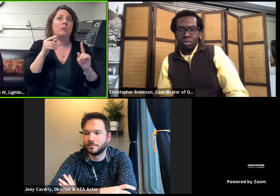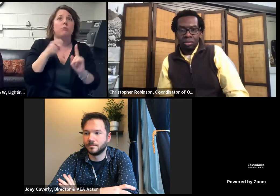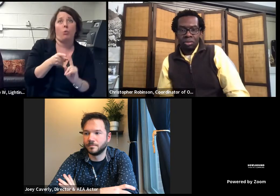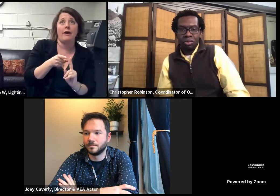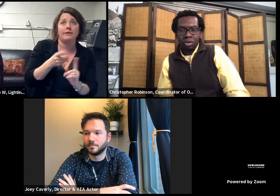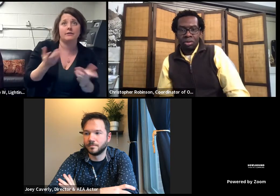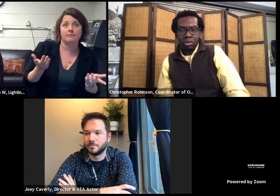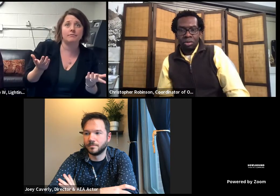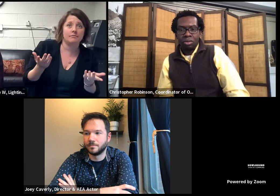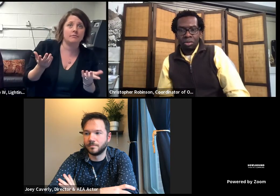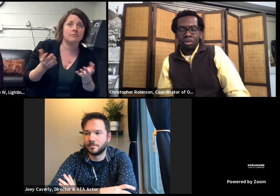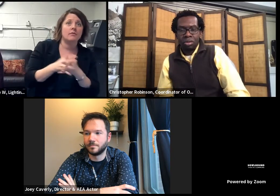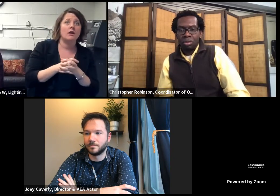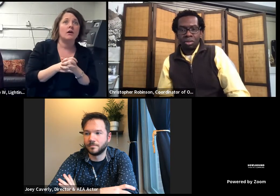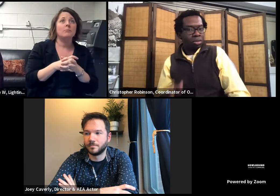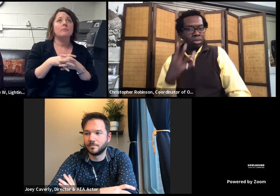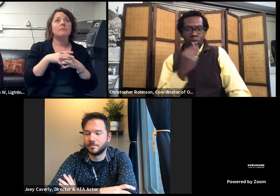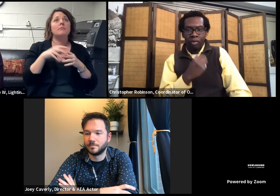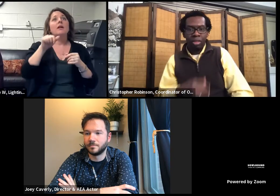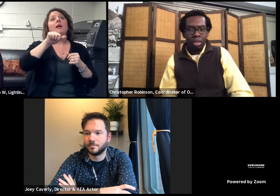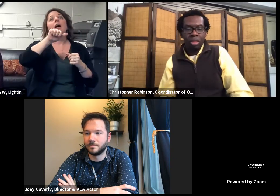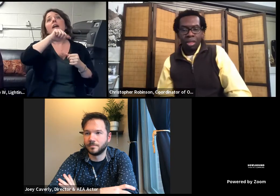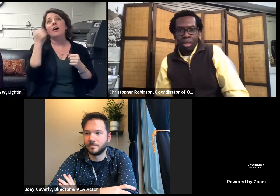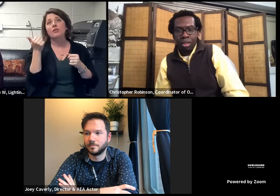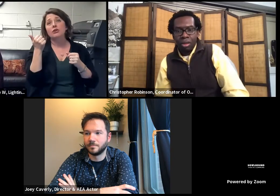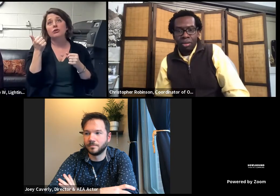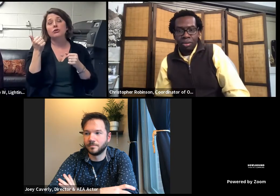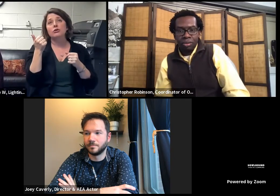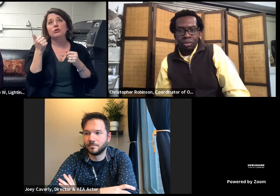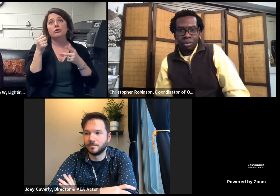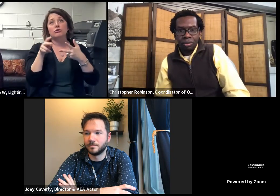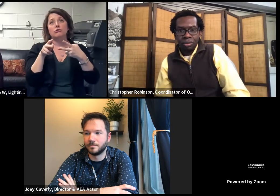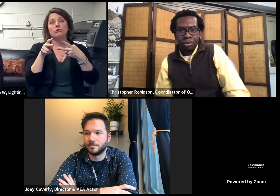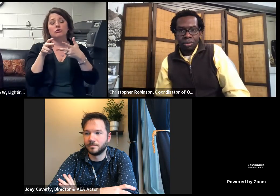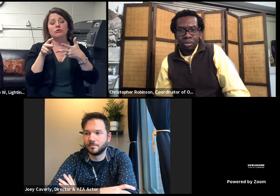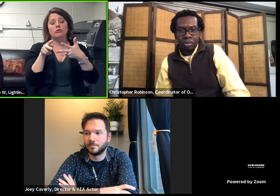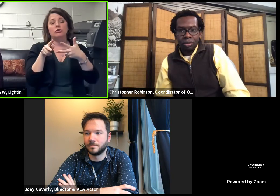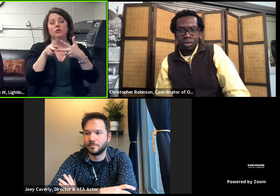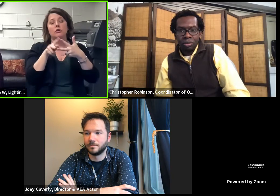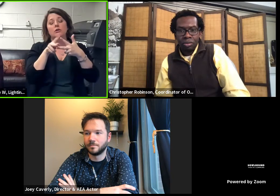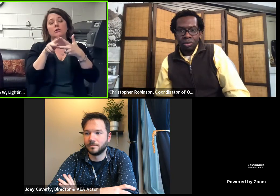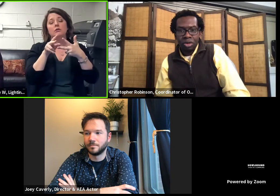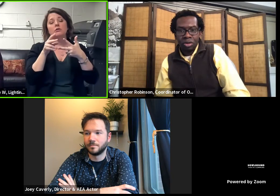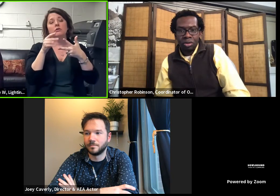Great. It does work, though. Beautiful. And then another,